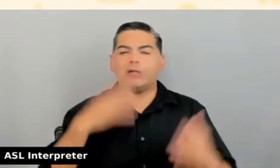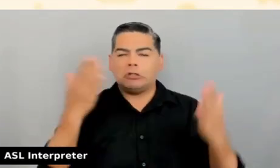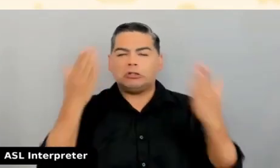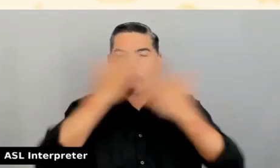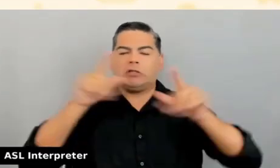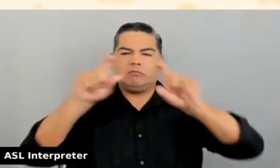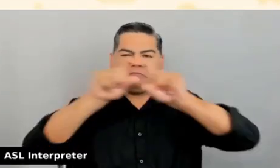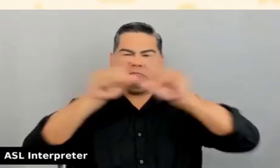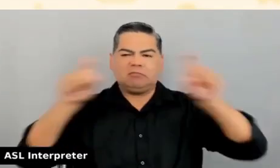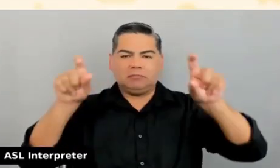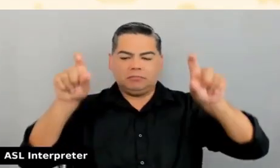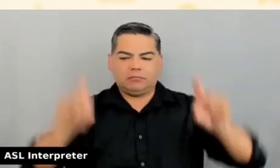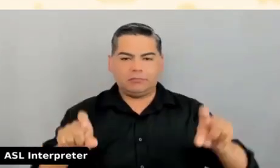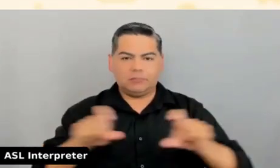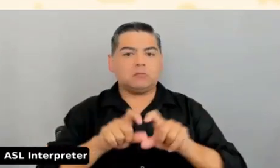and meets the contrast requirements of WCAG.